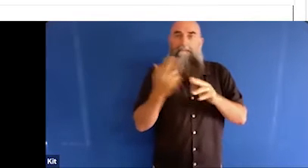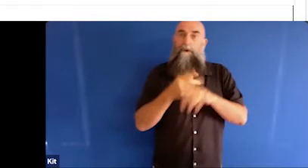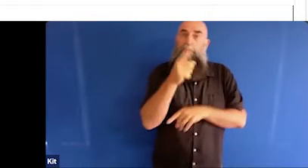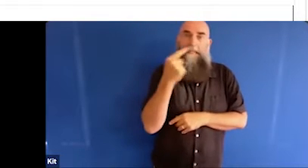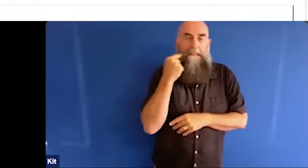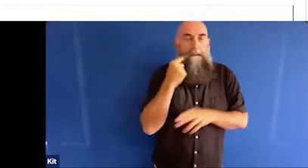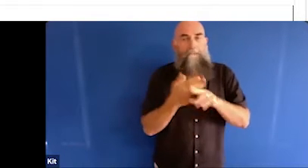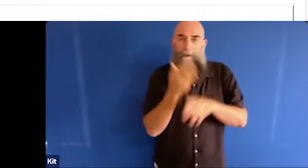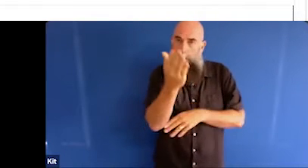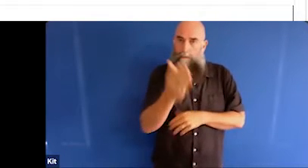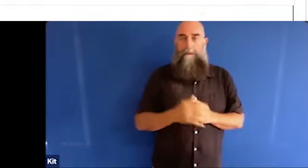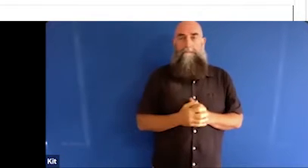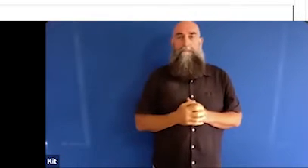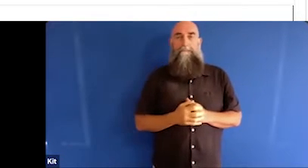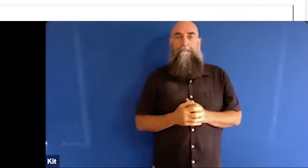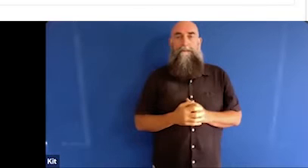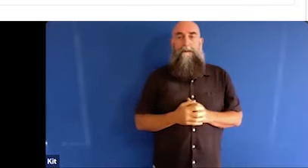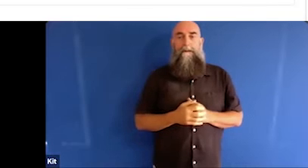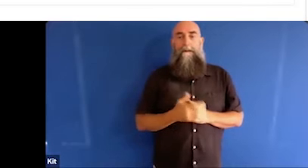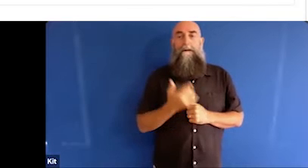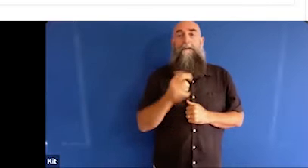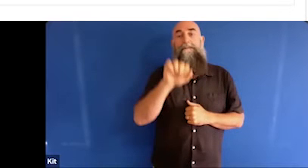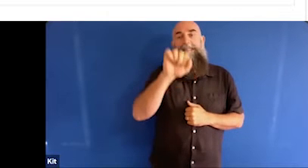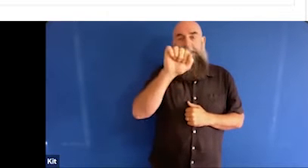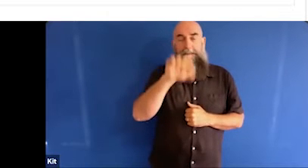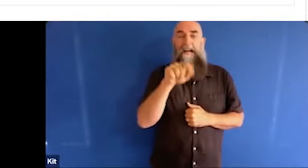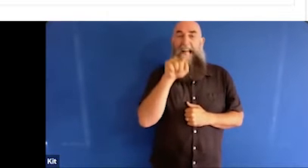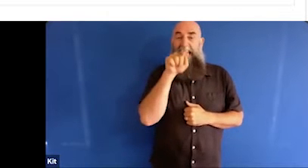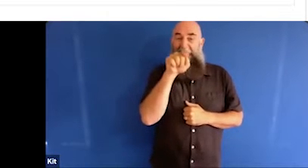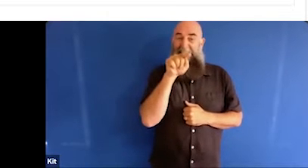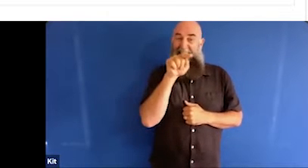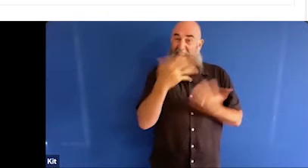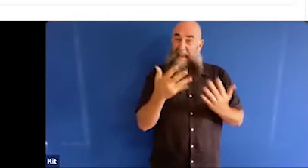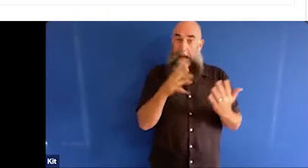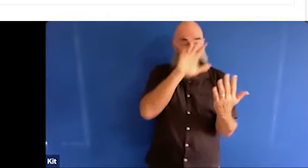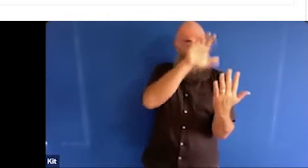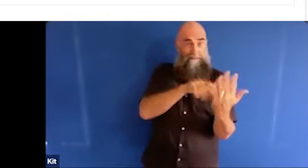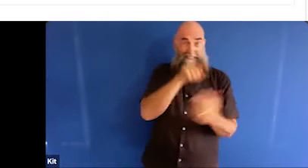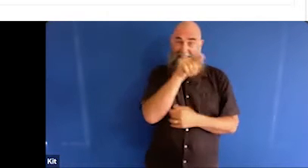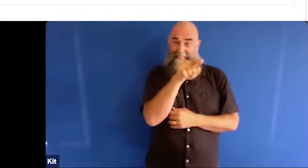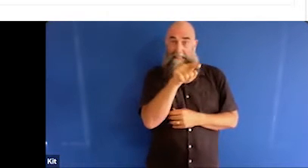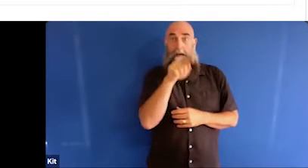This is the real meaty part of the application. So "project title" is what you